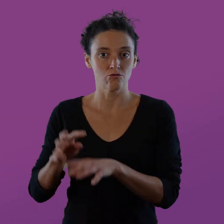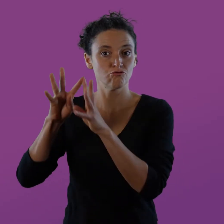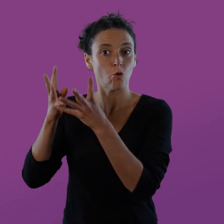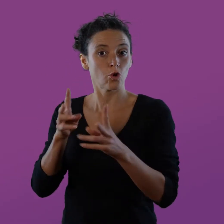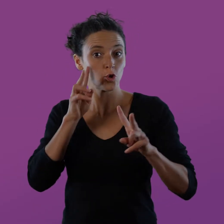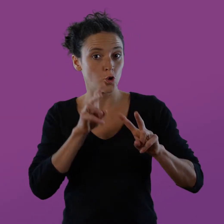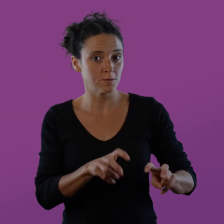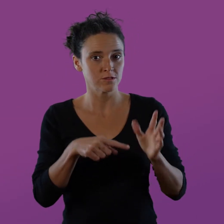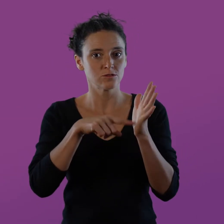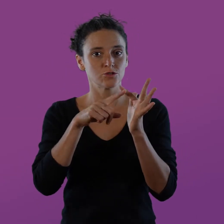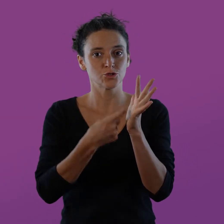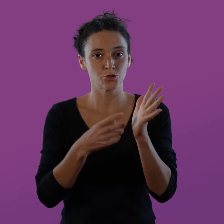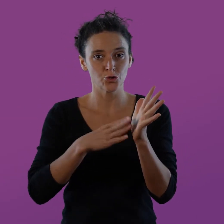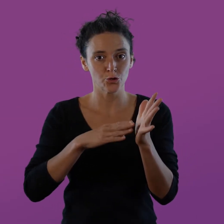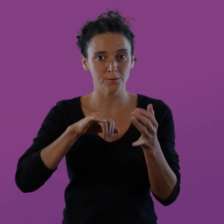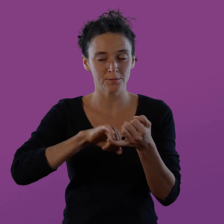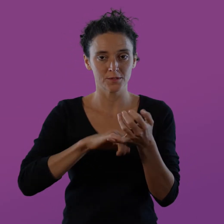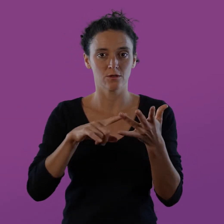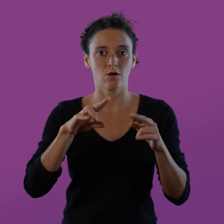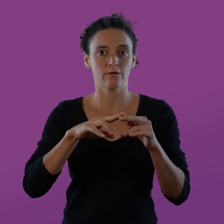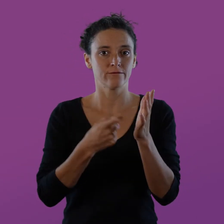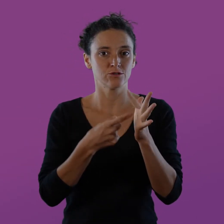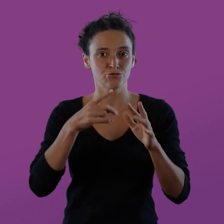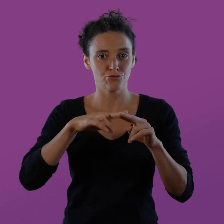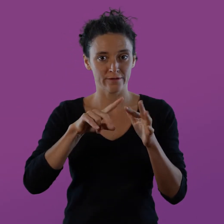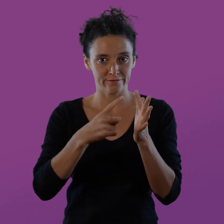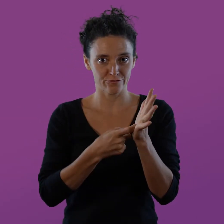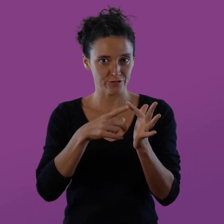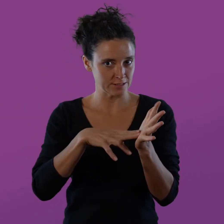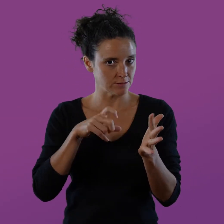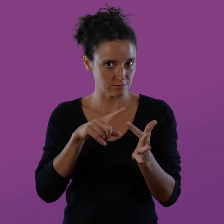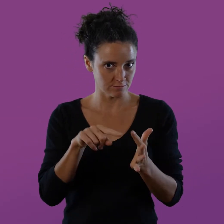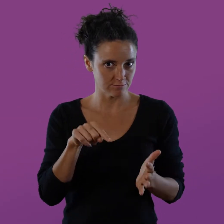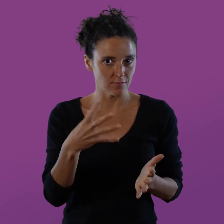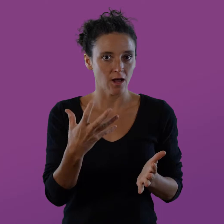The terms of reference for the Royal Commission are broad and wide ranging,